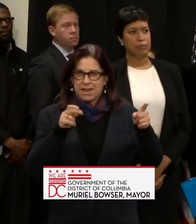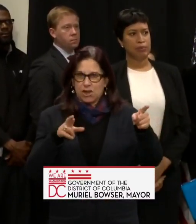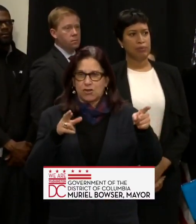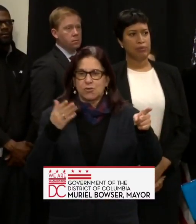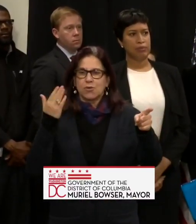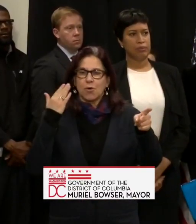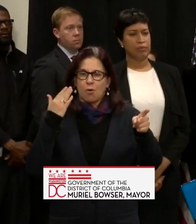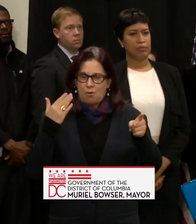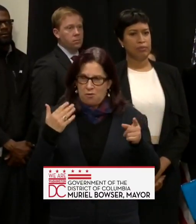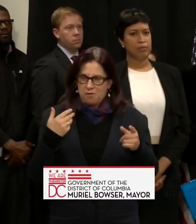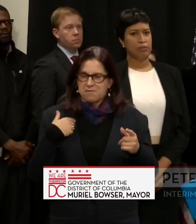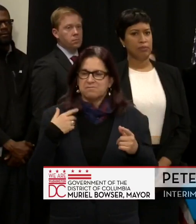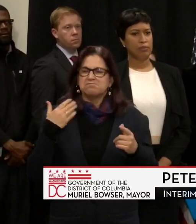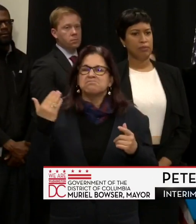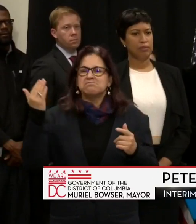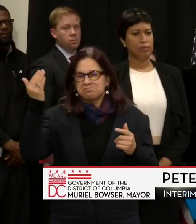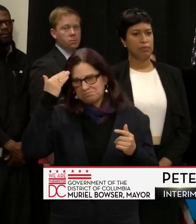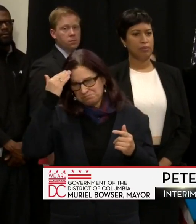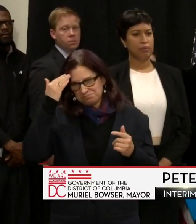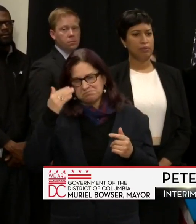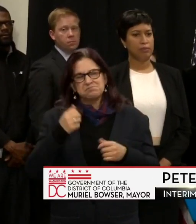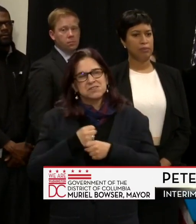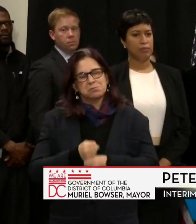IN FACT, WE'VE HAD A NUMBER OF DEMONSTRATIONS HERE IN THE CITY